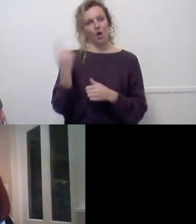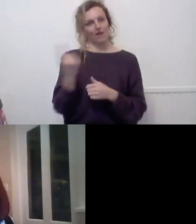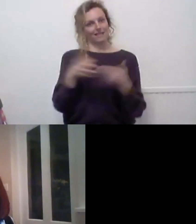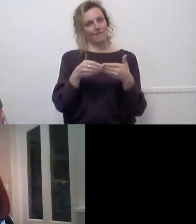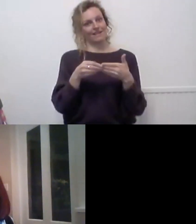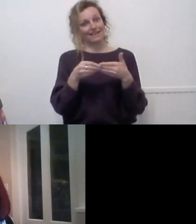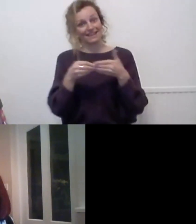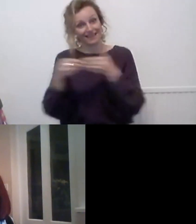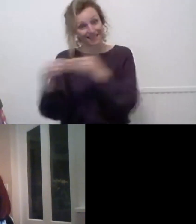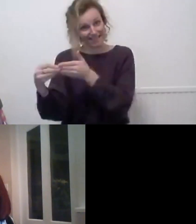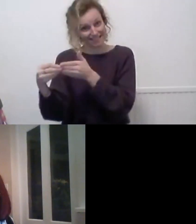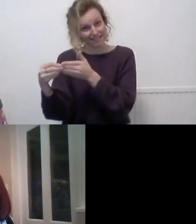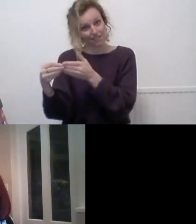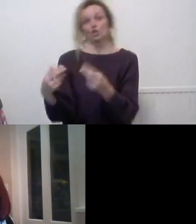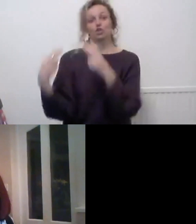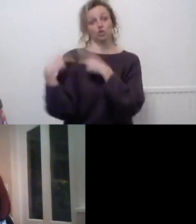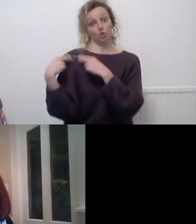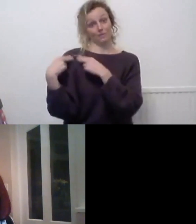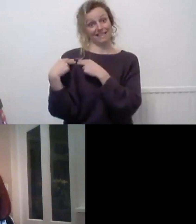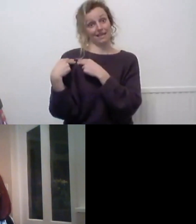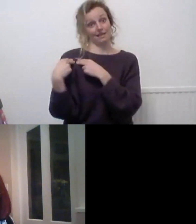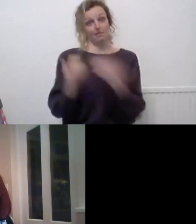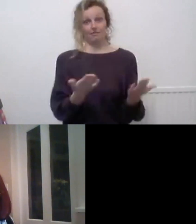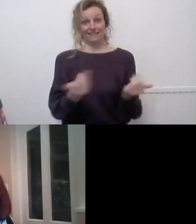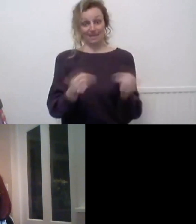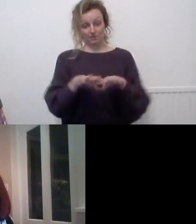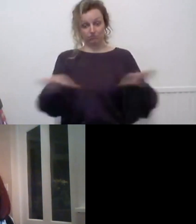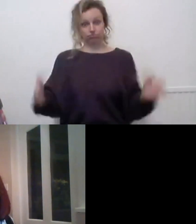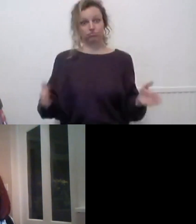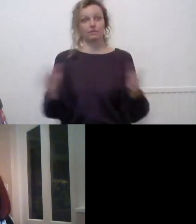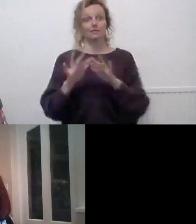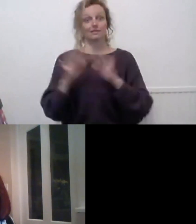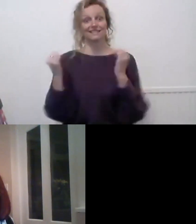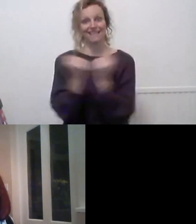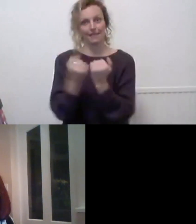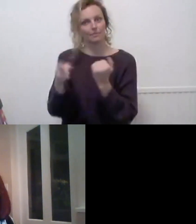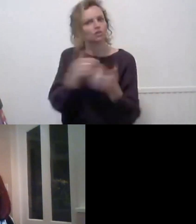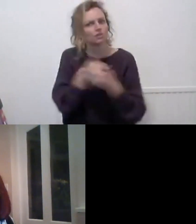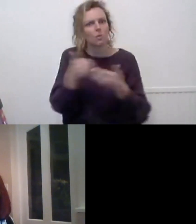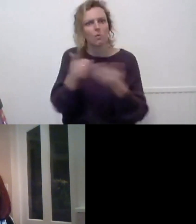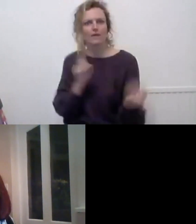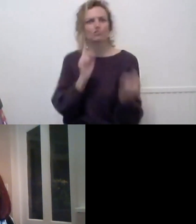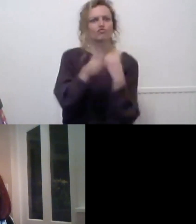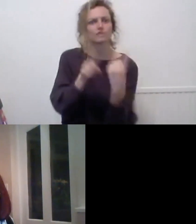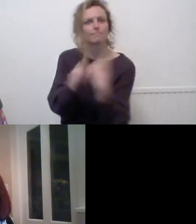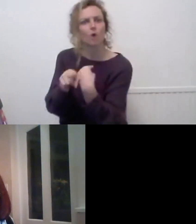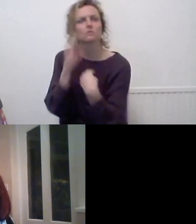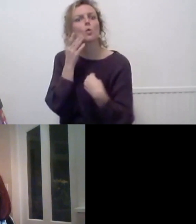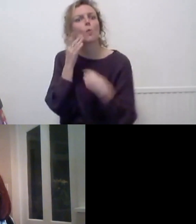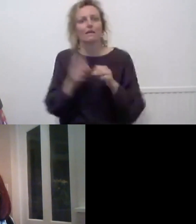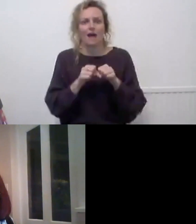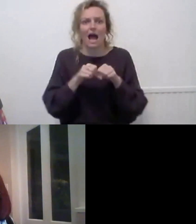death team and responds to outbreaks incidents and queries. And they provide advice to public